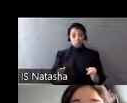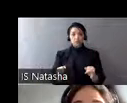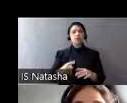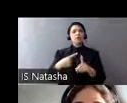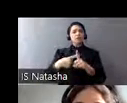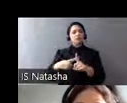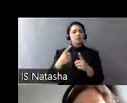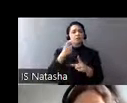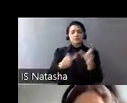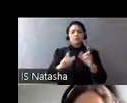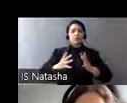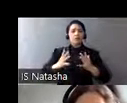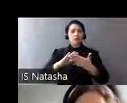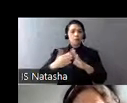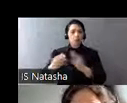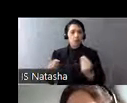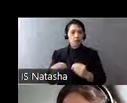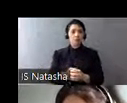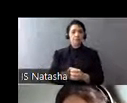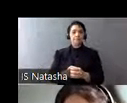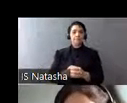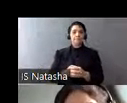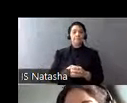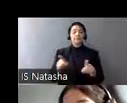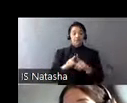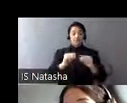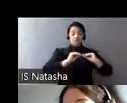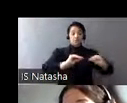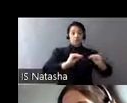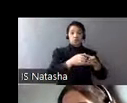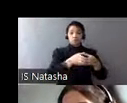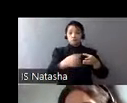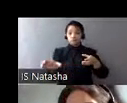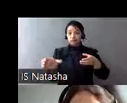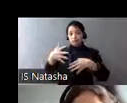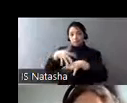persons with disabilities in segregated and mainstream education, number of persons with